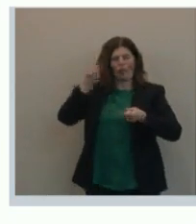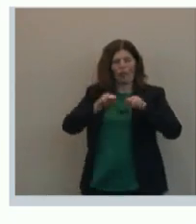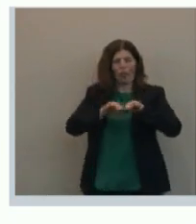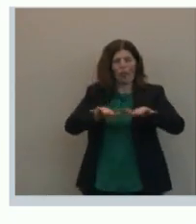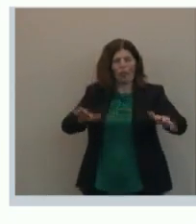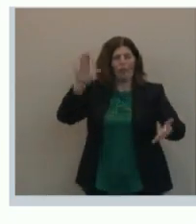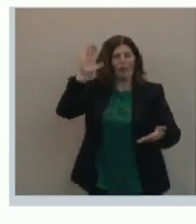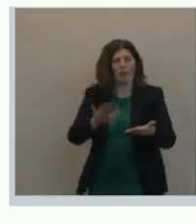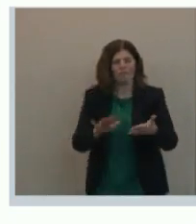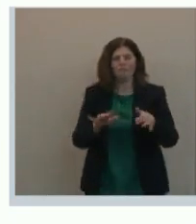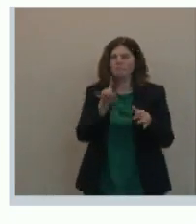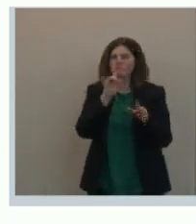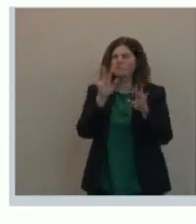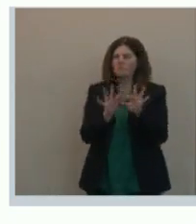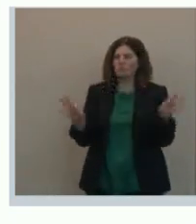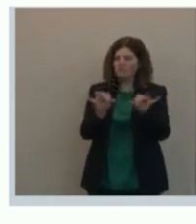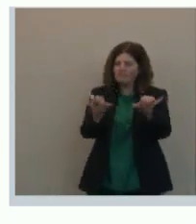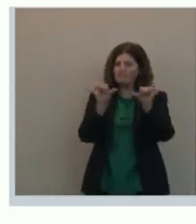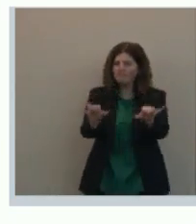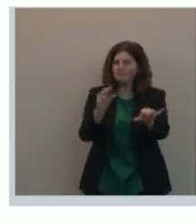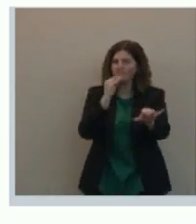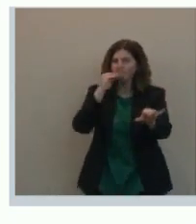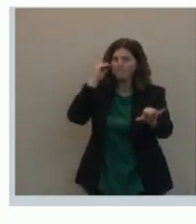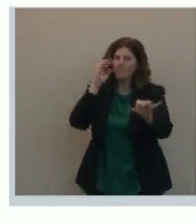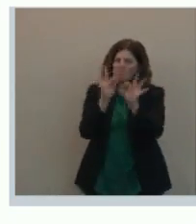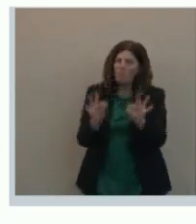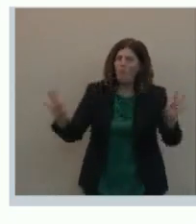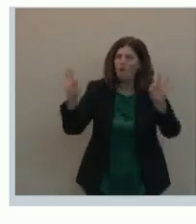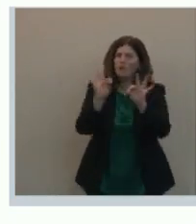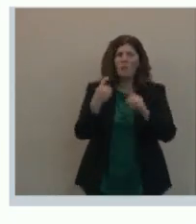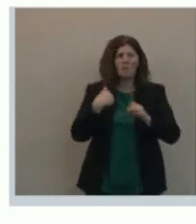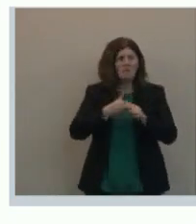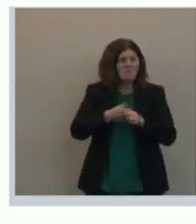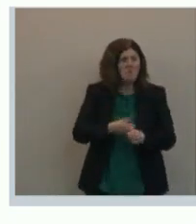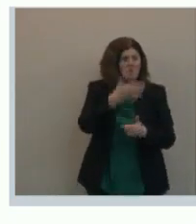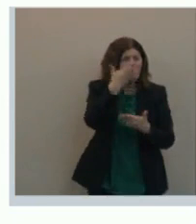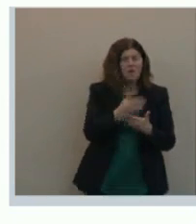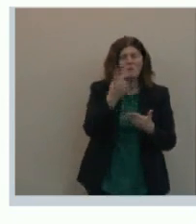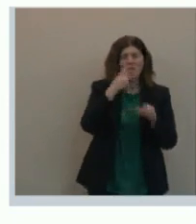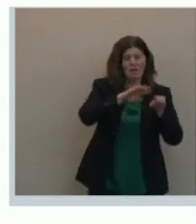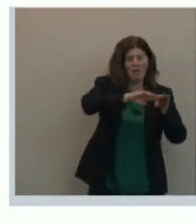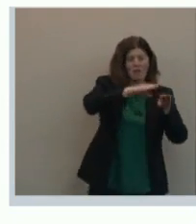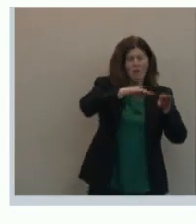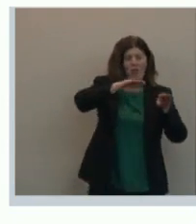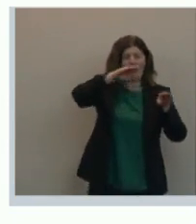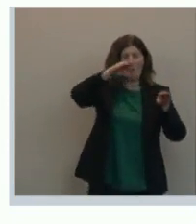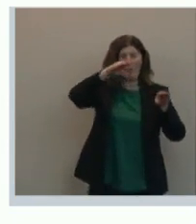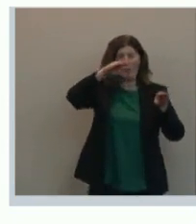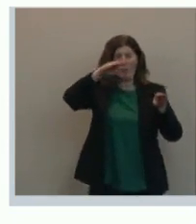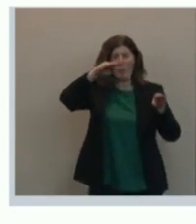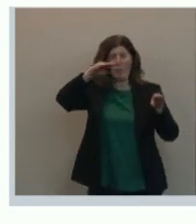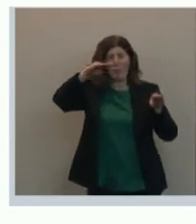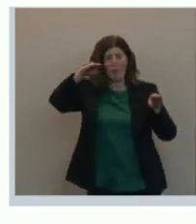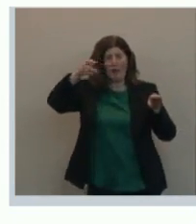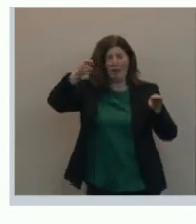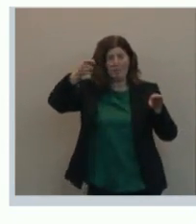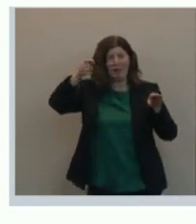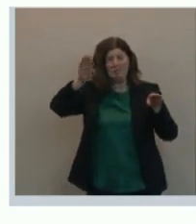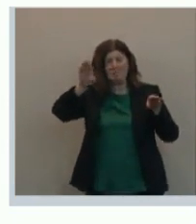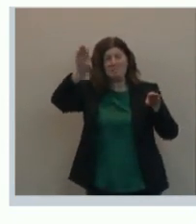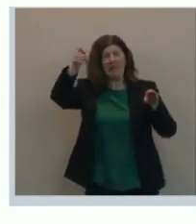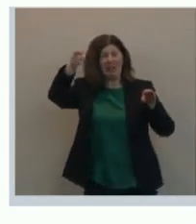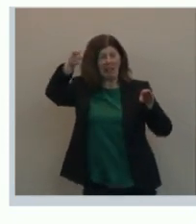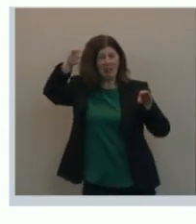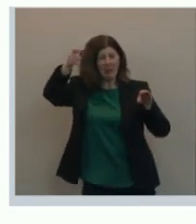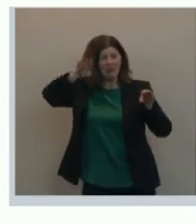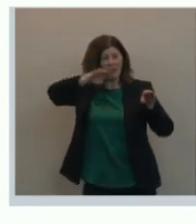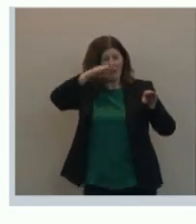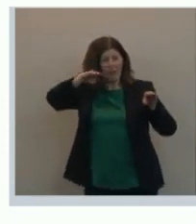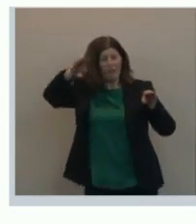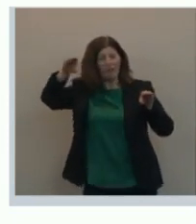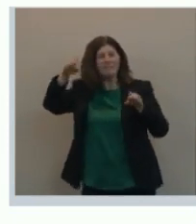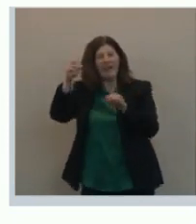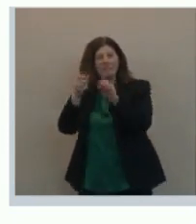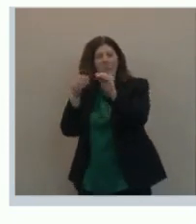THE DOUBLING TIME, WHICH IS RELATED TO SOCIAL DISTANCING AND STAYING AWAY FROM OTHER PEOPLE AND THE LACK OF TRANSMISSION OF DISEASE, IS REALLY AN IMPORTANT NUMBER.